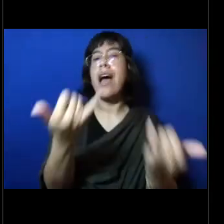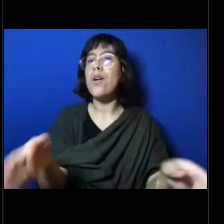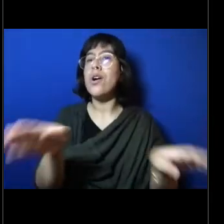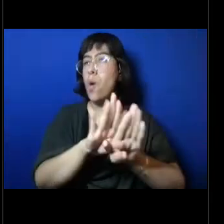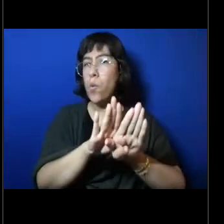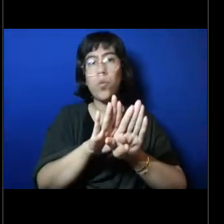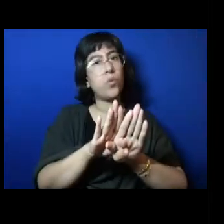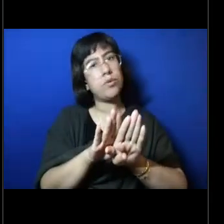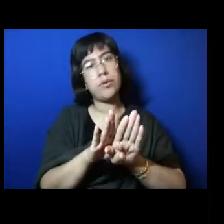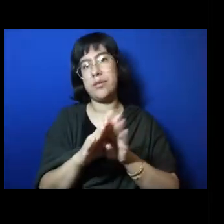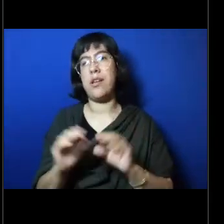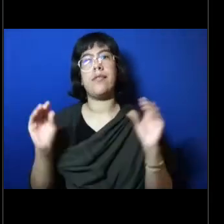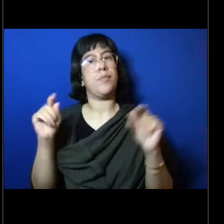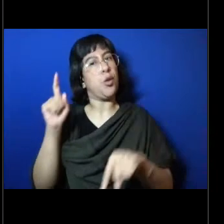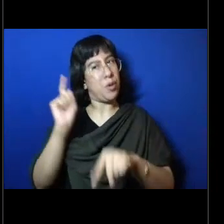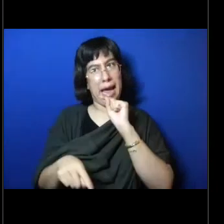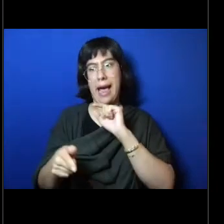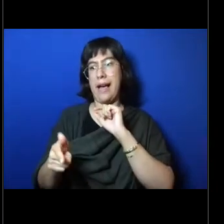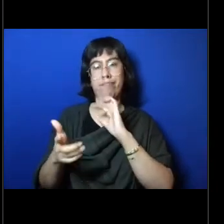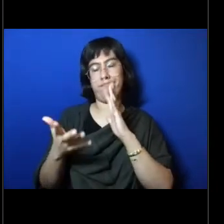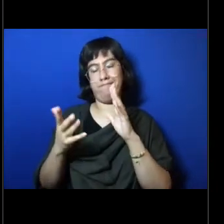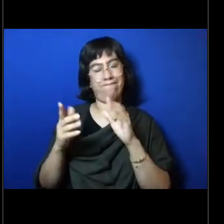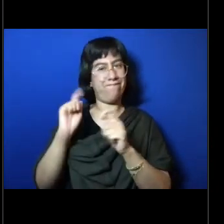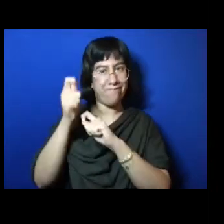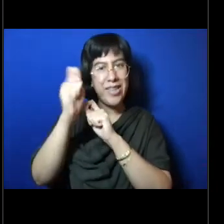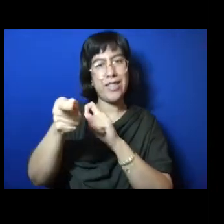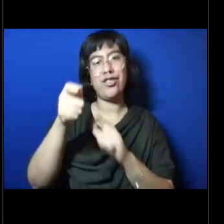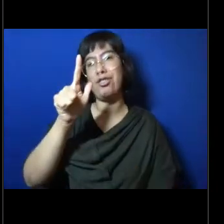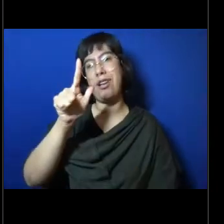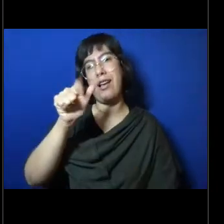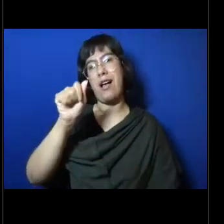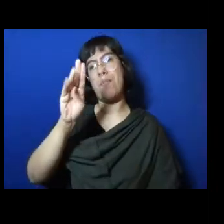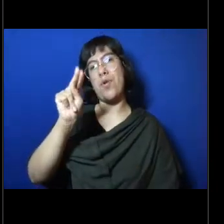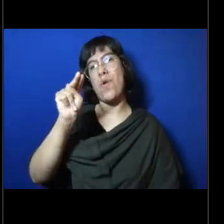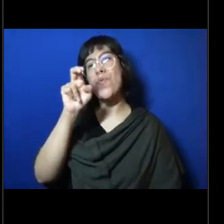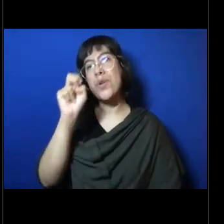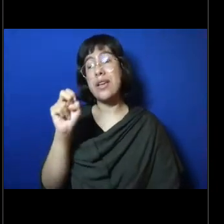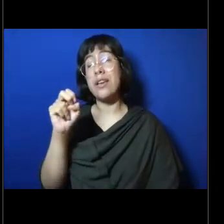So now there is no fishing whatsoever. We have two species of abalone that are federally endangered